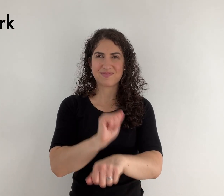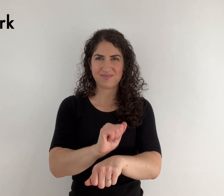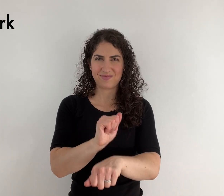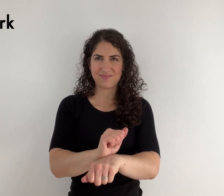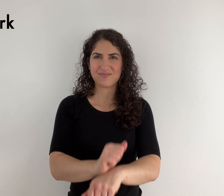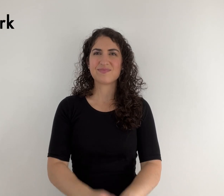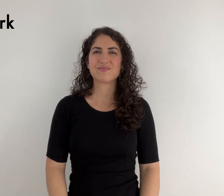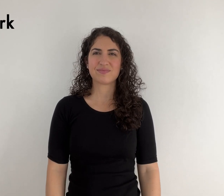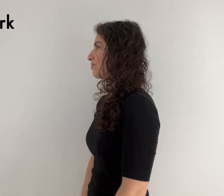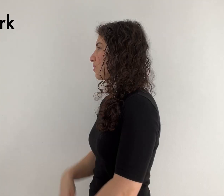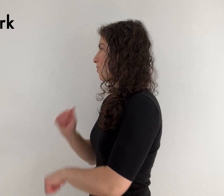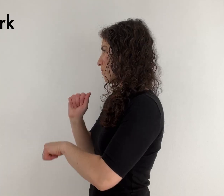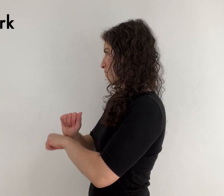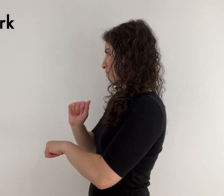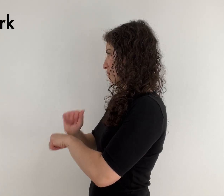WORK